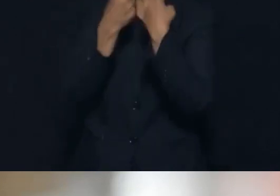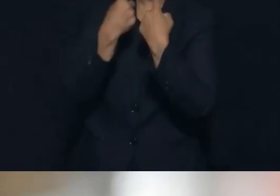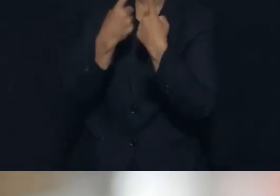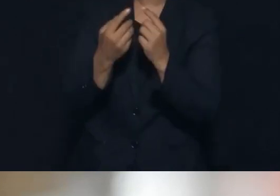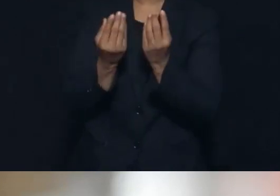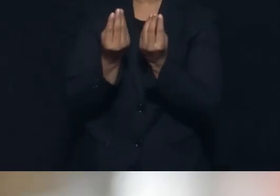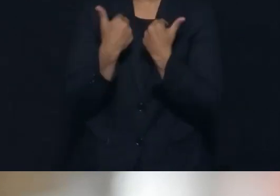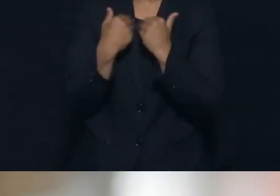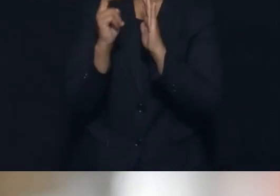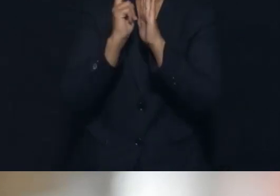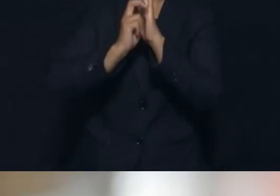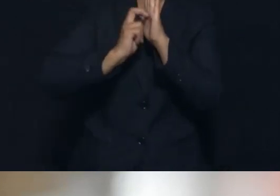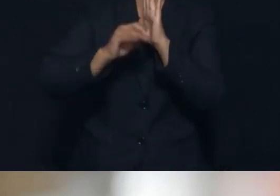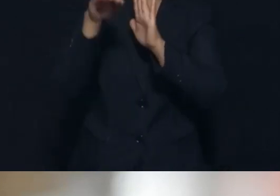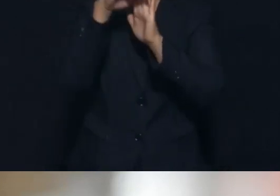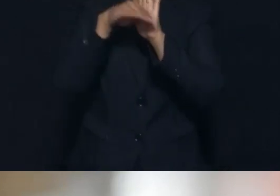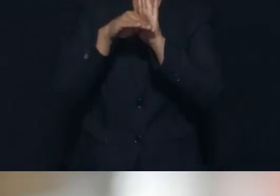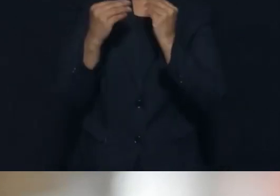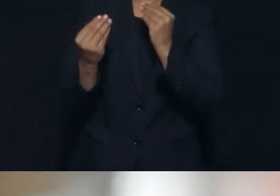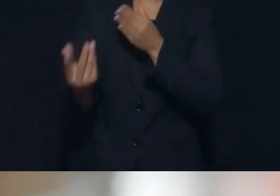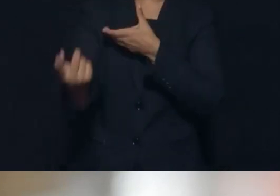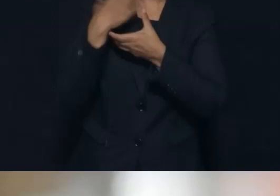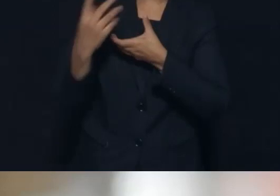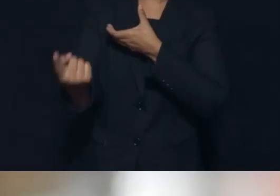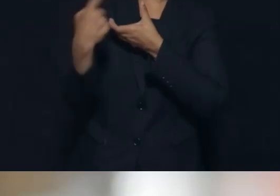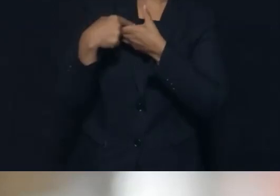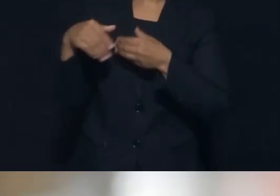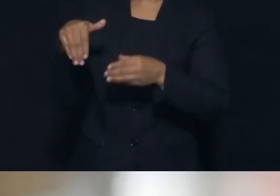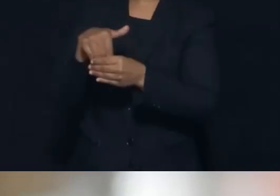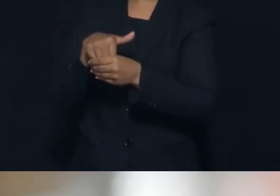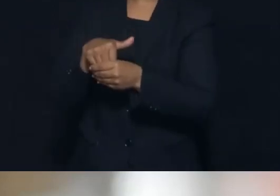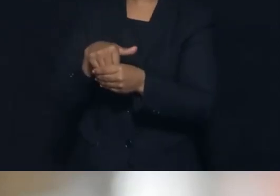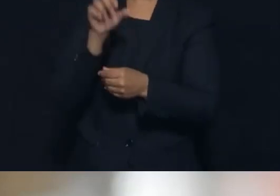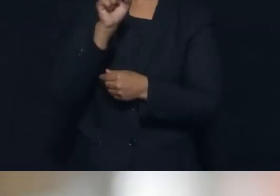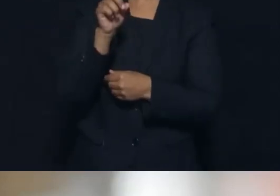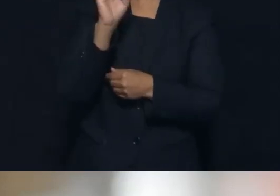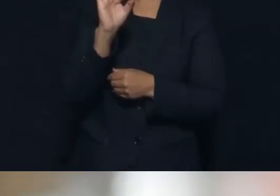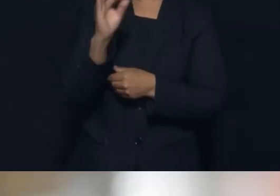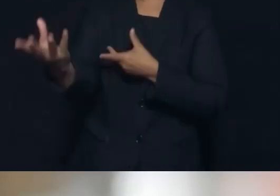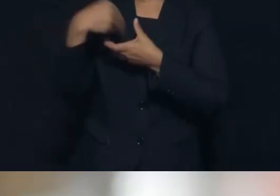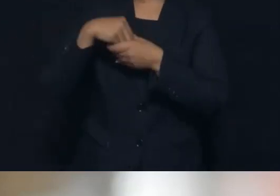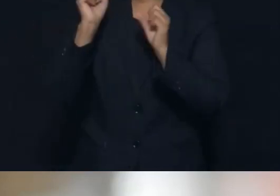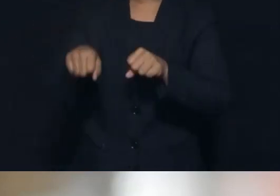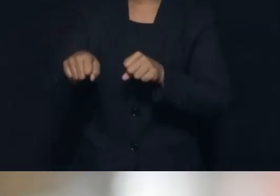We have 3 experts in Germany and in the other countries 2 experts. And middle and small sized countries 1 expert.